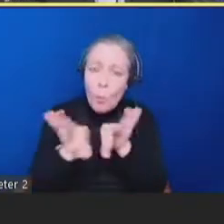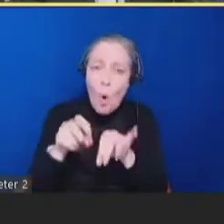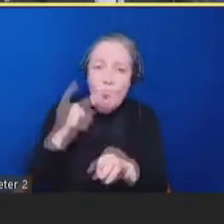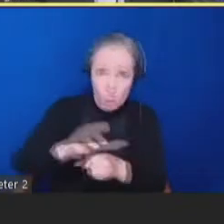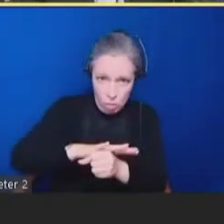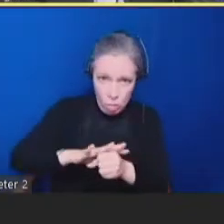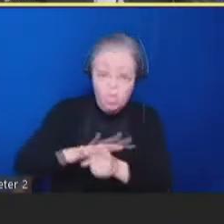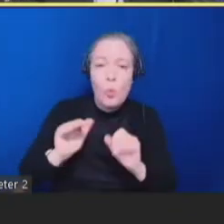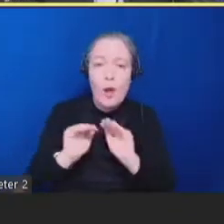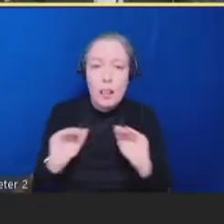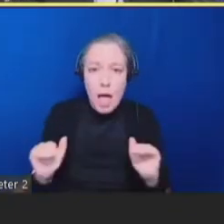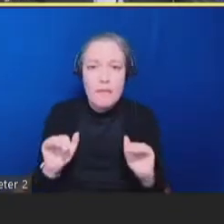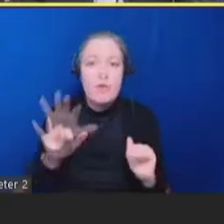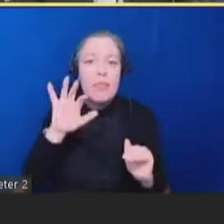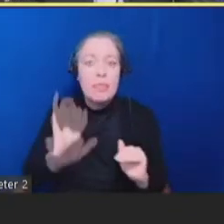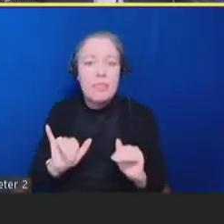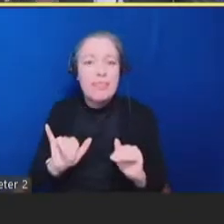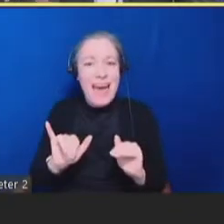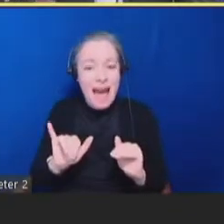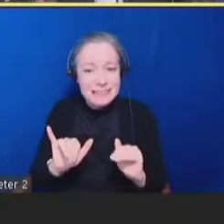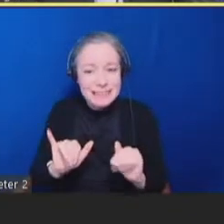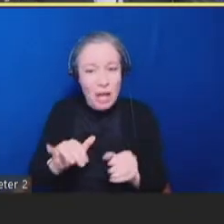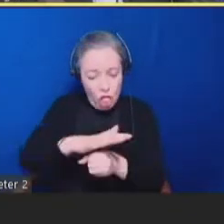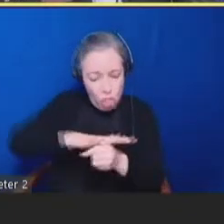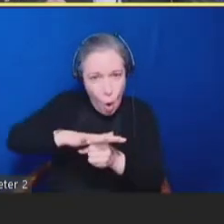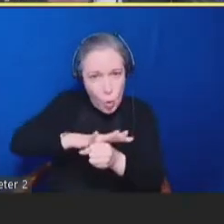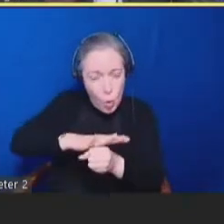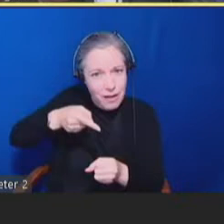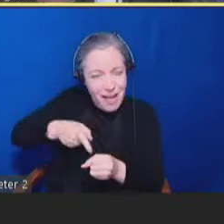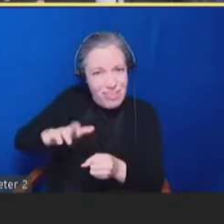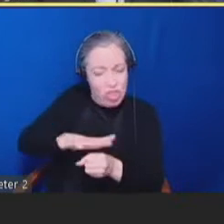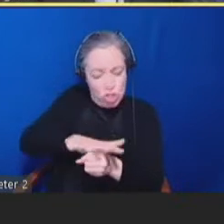people go to get trusted information. That's where they're able to go into connection and